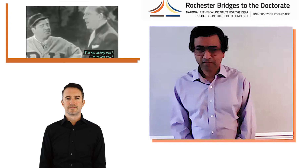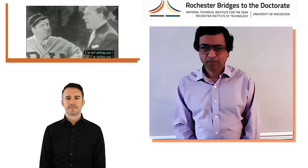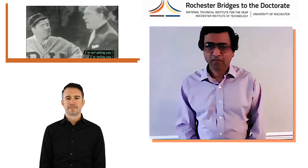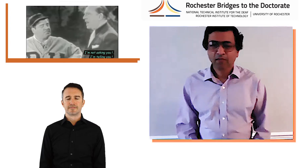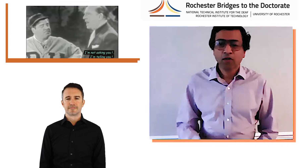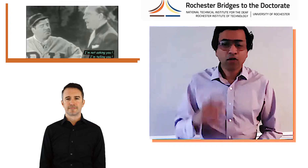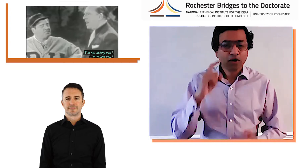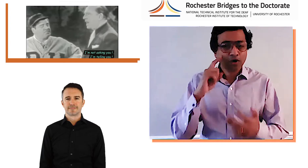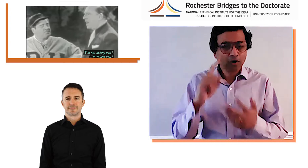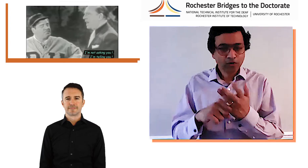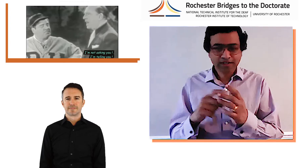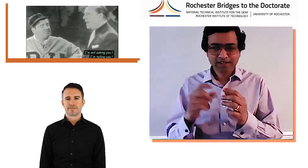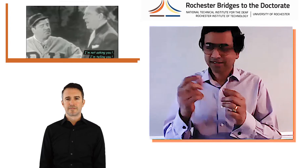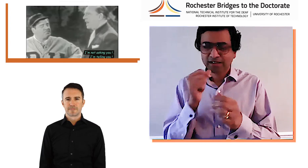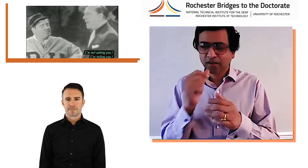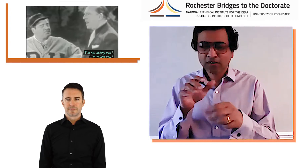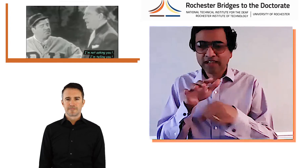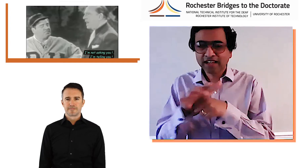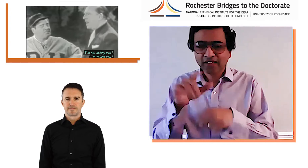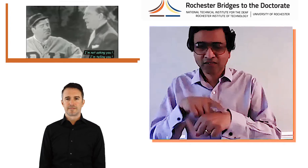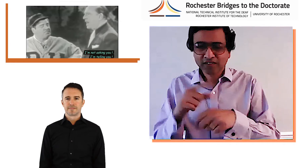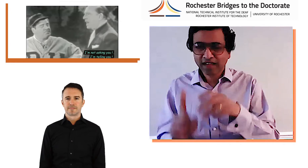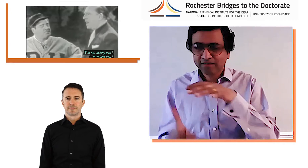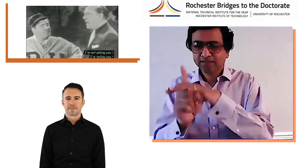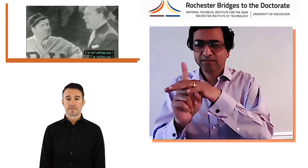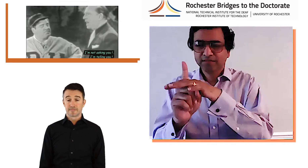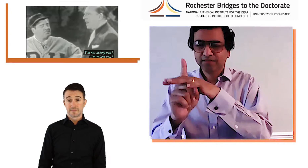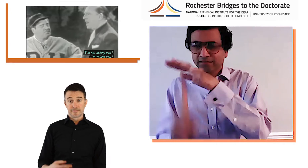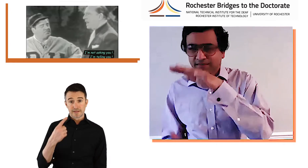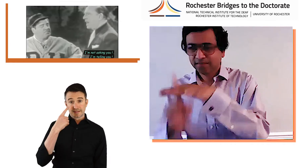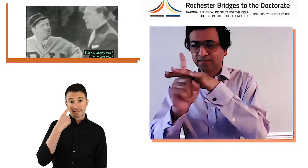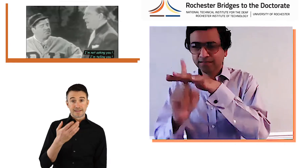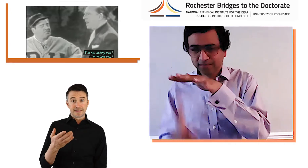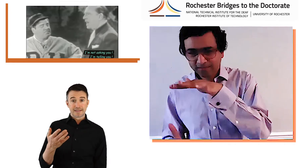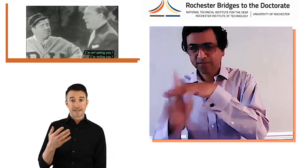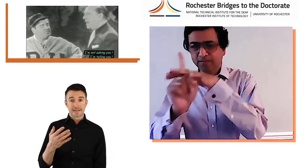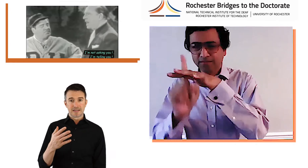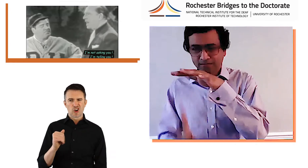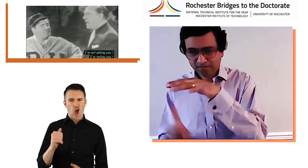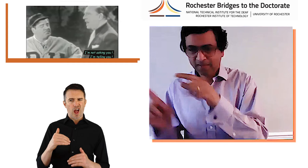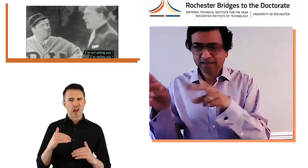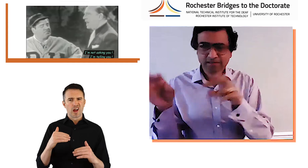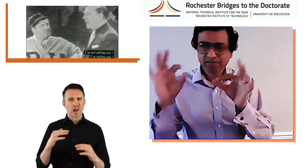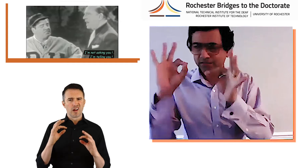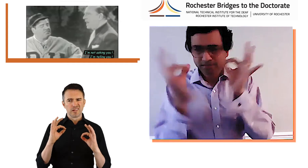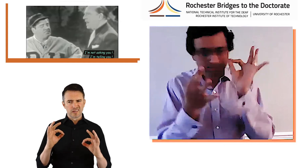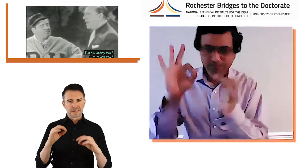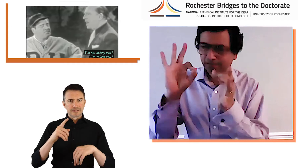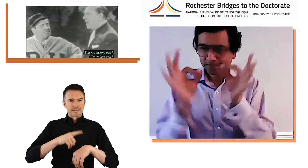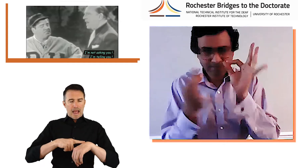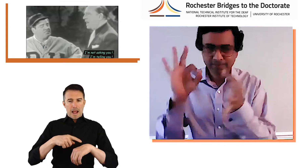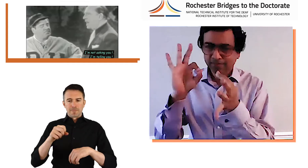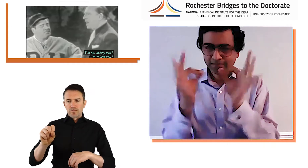So, you notice here there's not enough time to actually read the captions because they're popping on and off the screen so quickly and it's difficult to shift your eye gaze